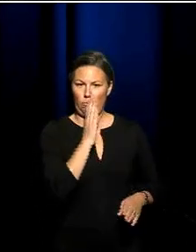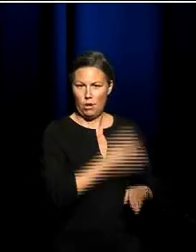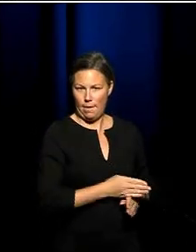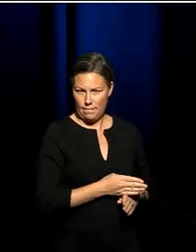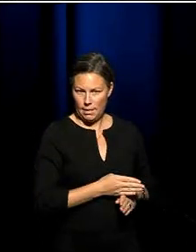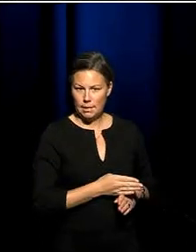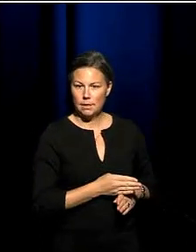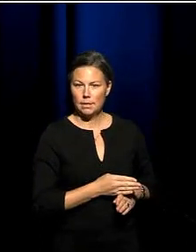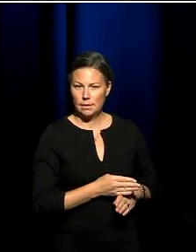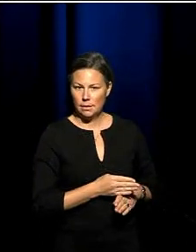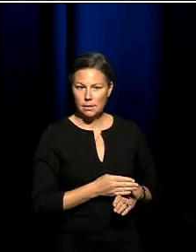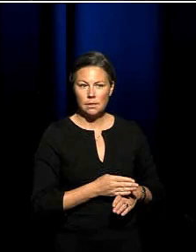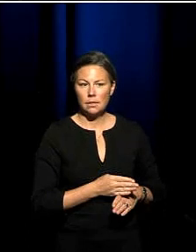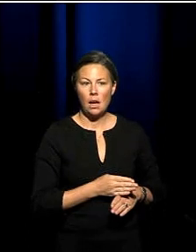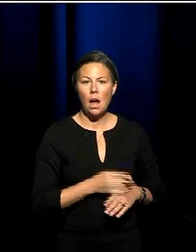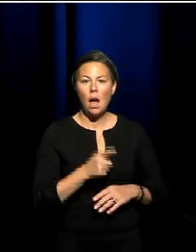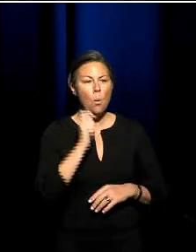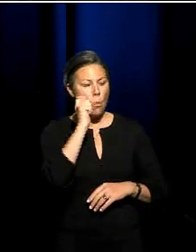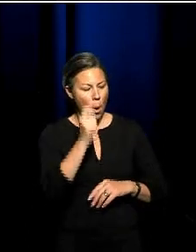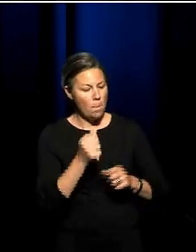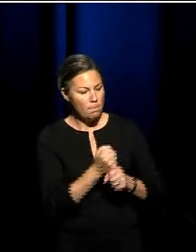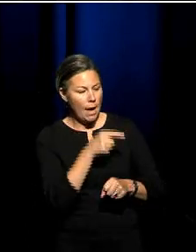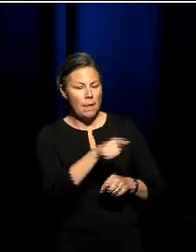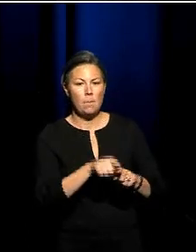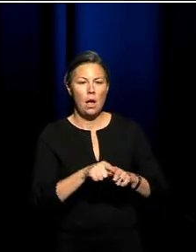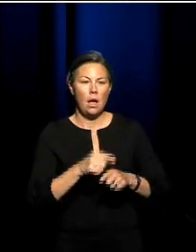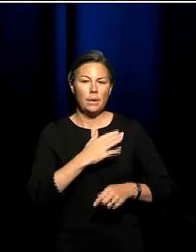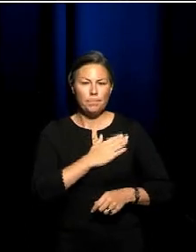will not be on oath or affirmation which means it will not be formal evidence